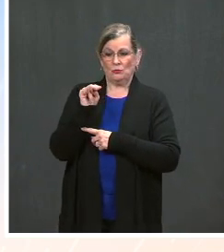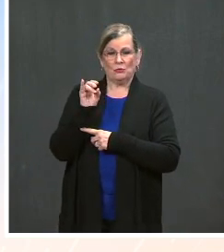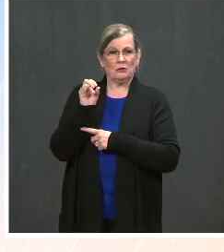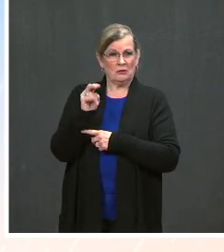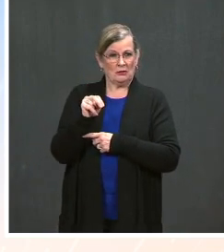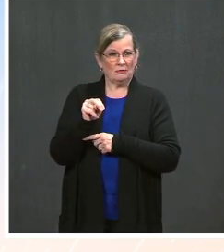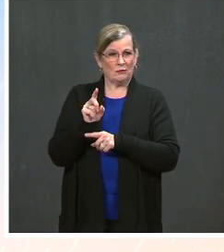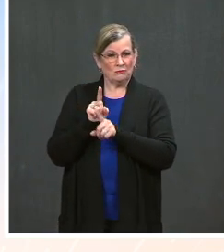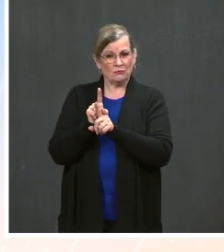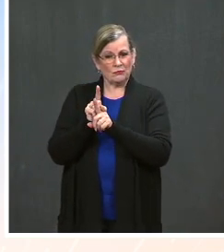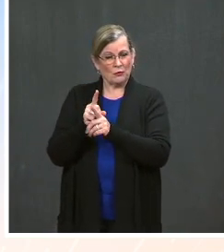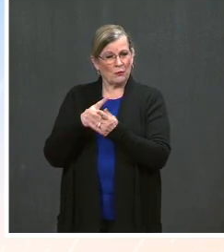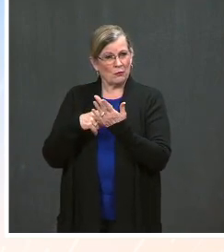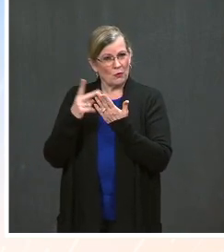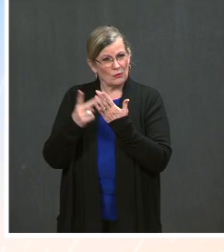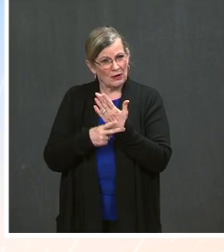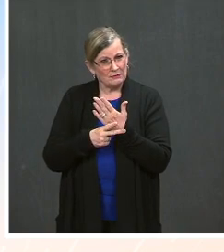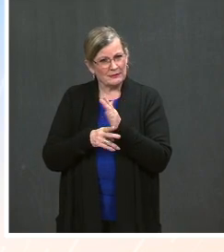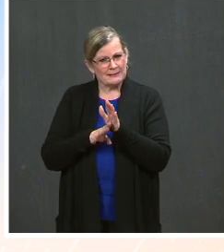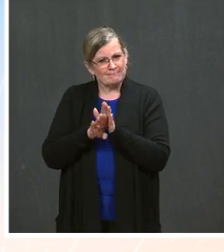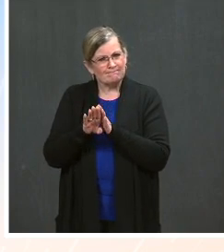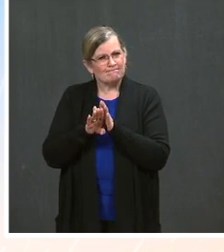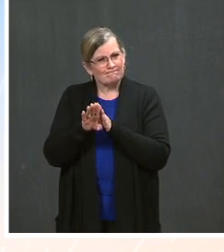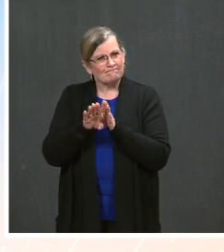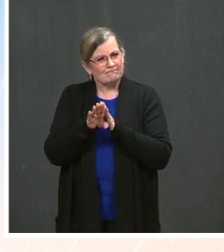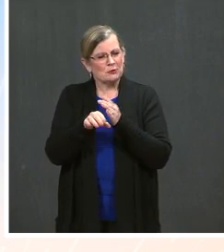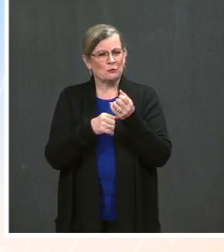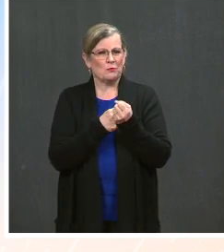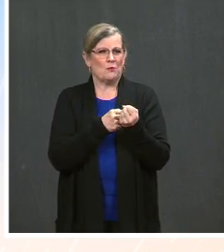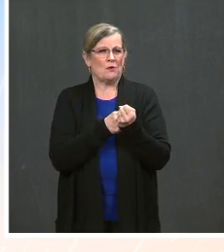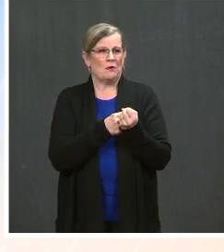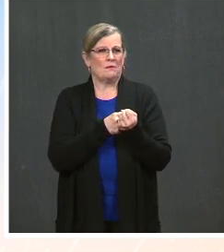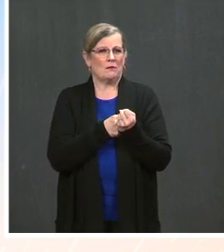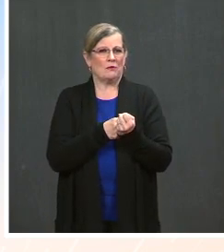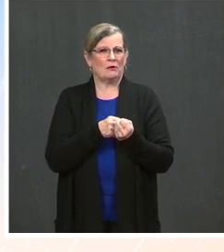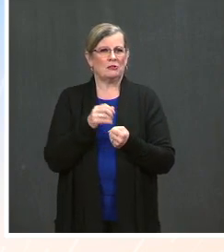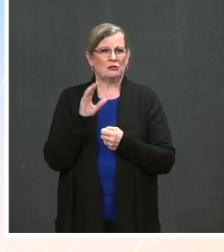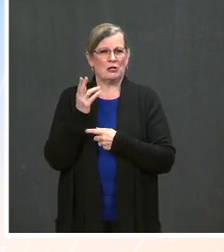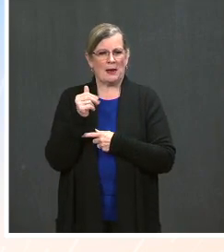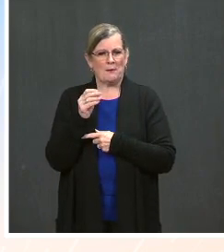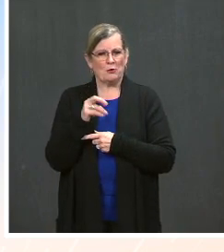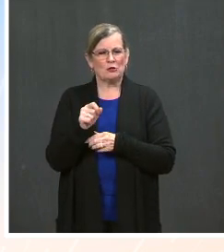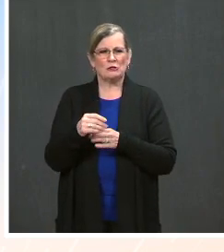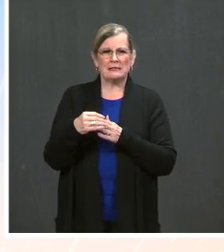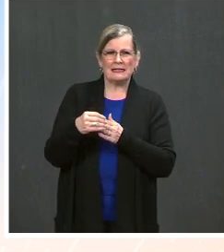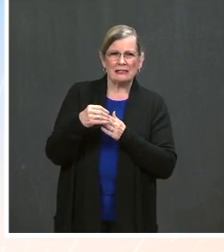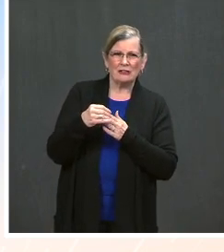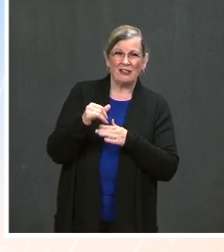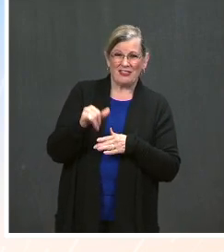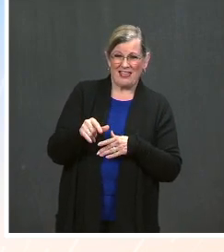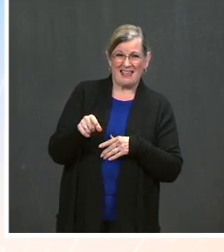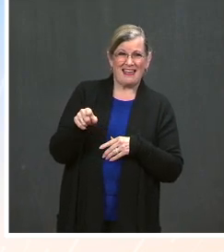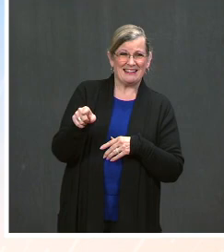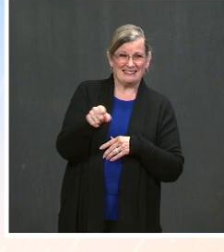As mayor and as a labor leader, I've seen them change the lives of women and people of color in low-income communities in the city of Boston.